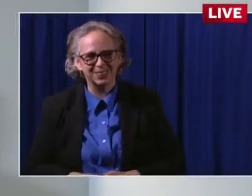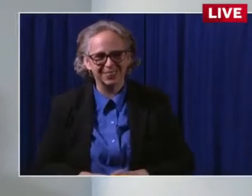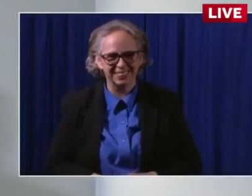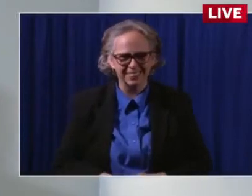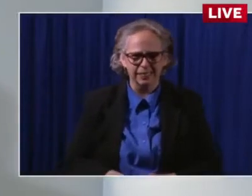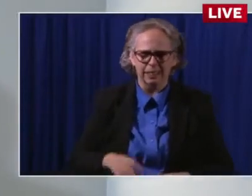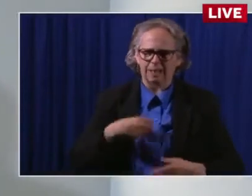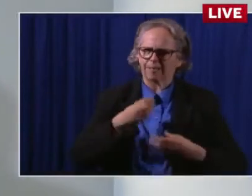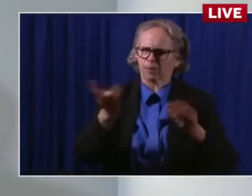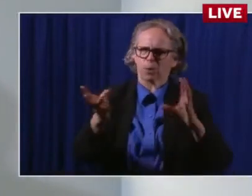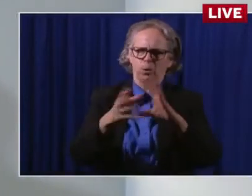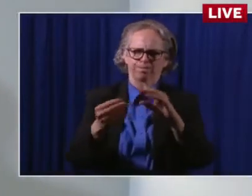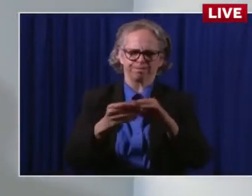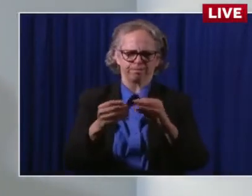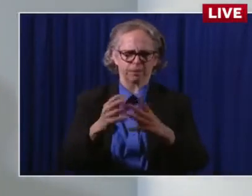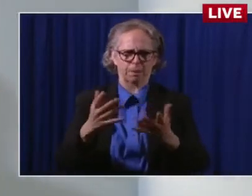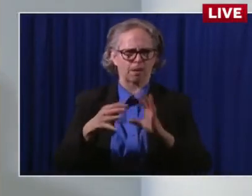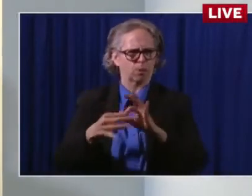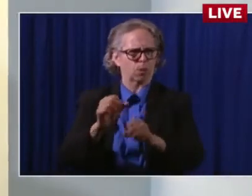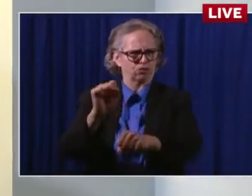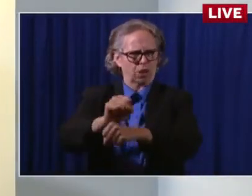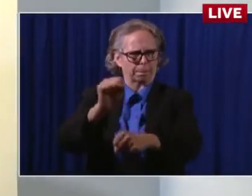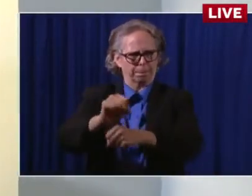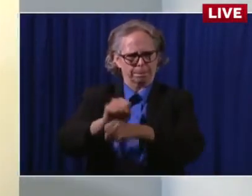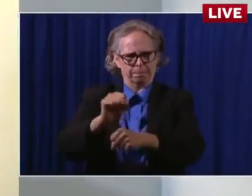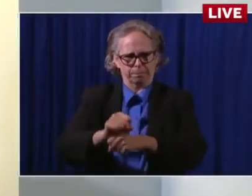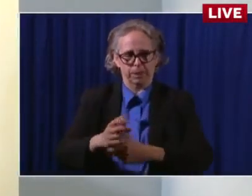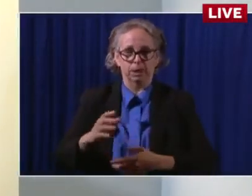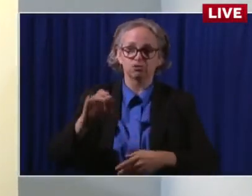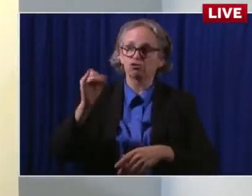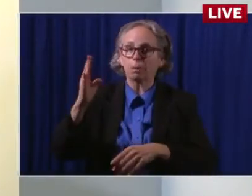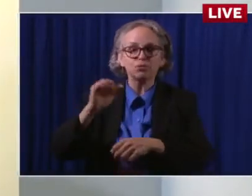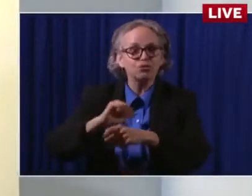THEN WE WILL GET TO QUESTIONS. SURE. GOOD AFTERNOON.